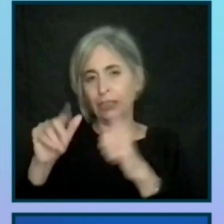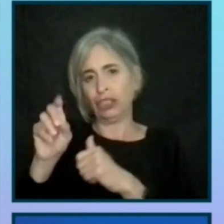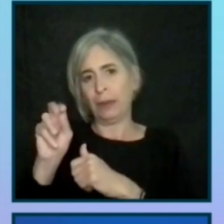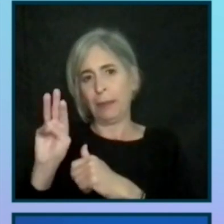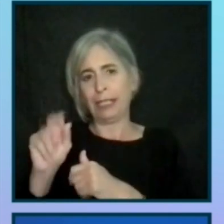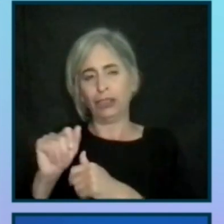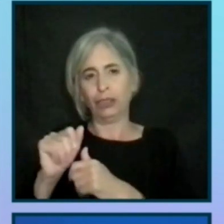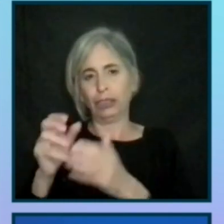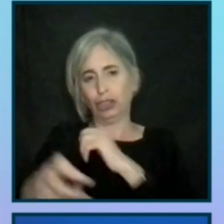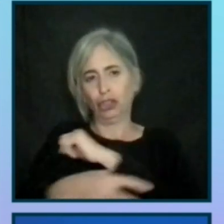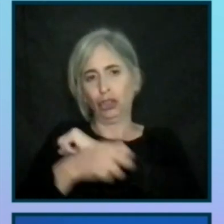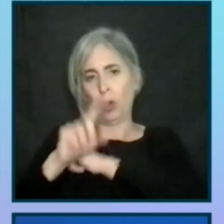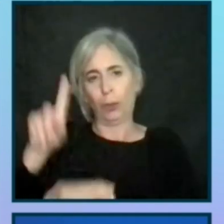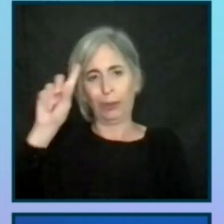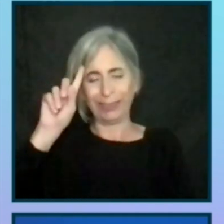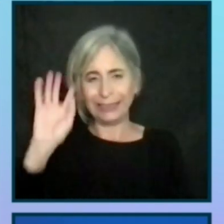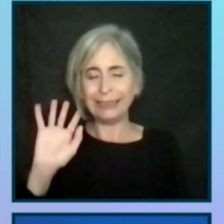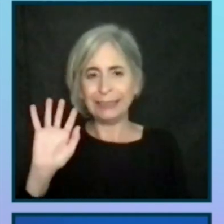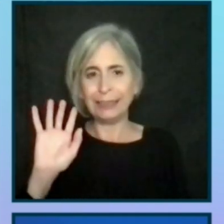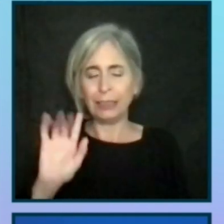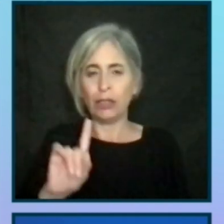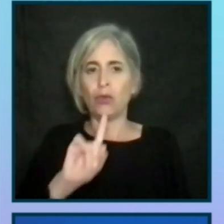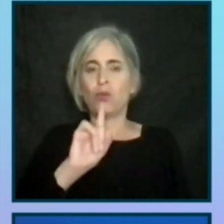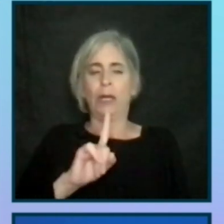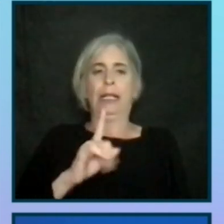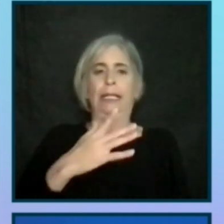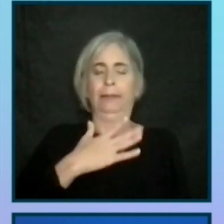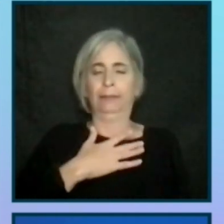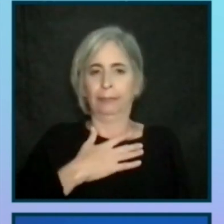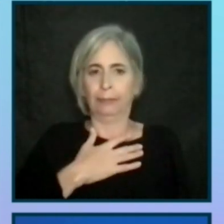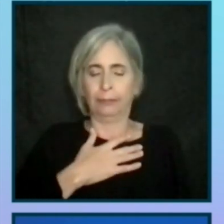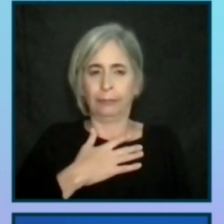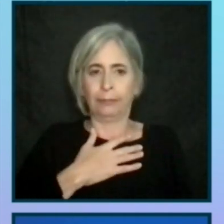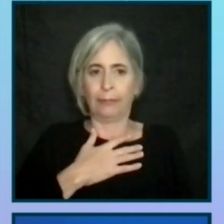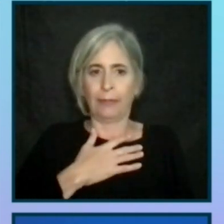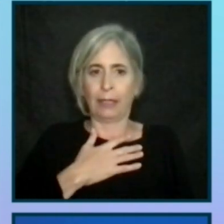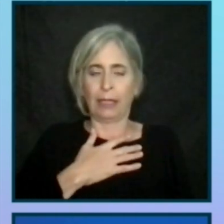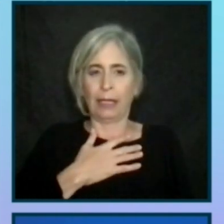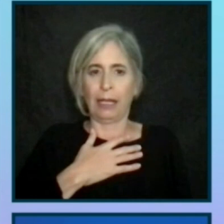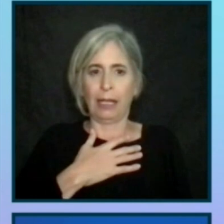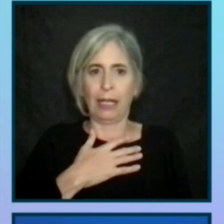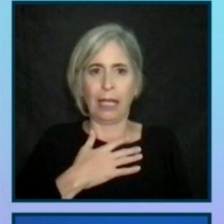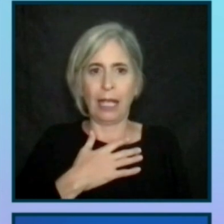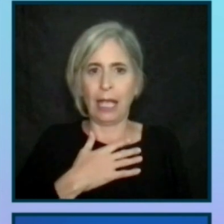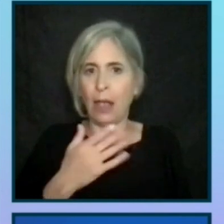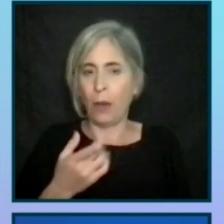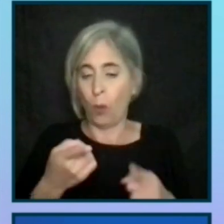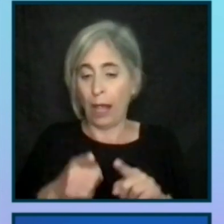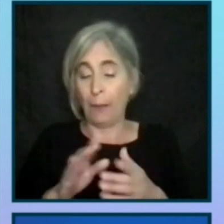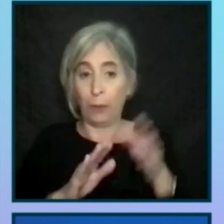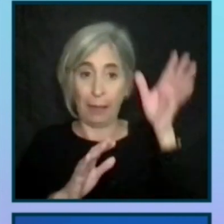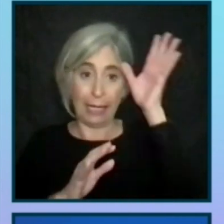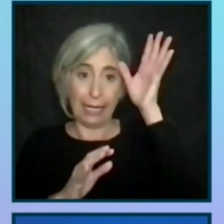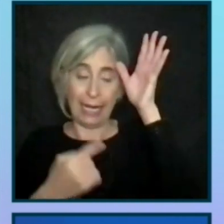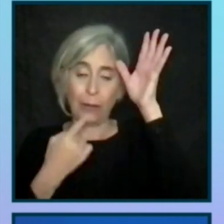And so what really got, what really founded GAAD was what happened to my dad, which I'll tell you soon,